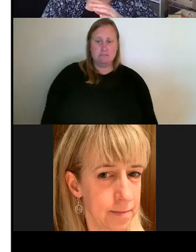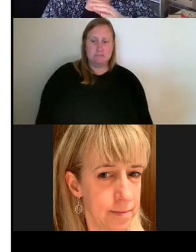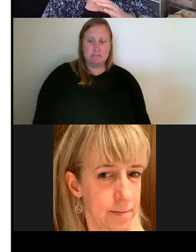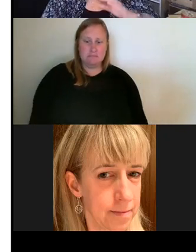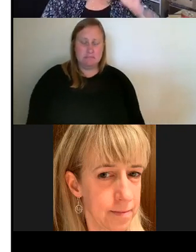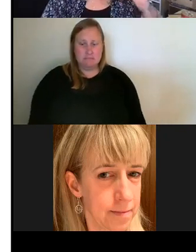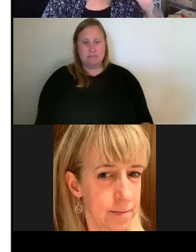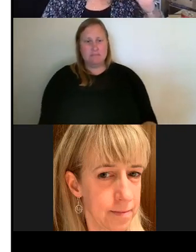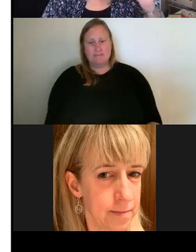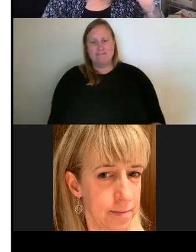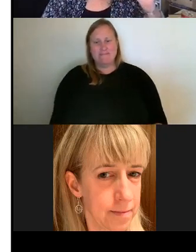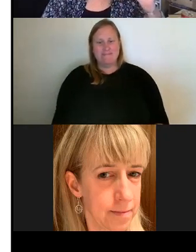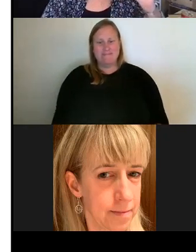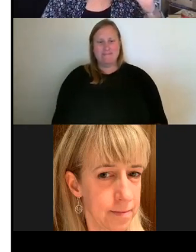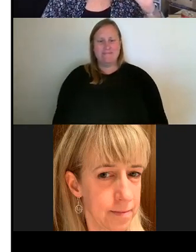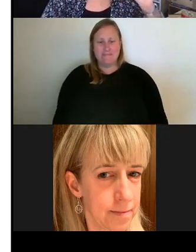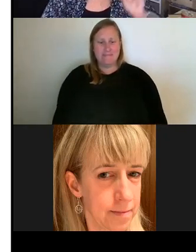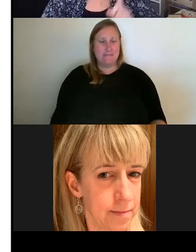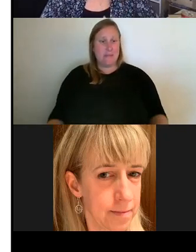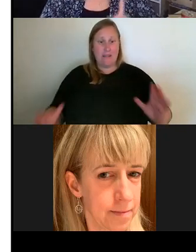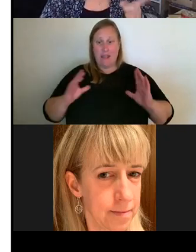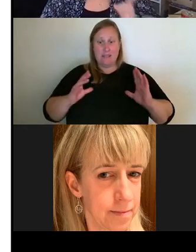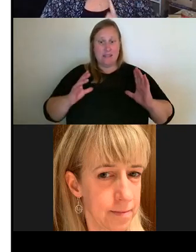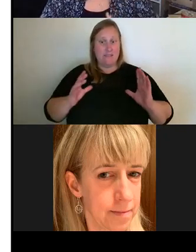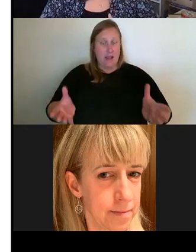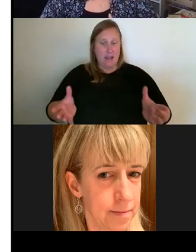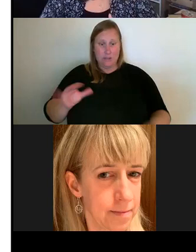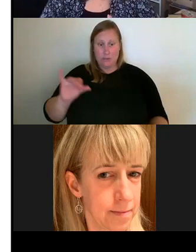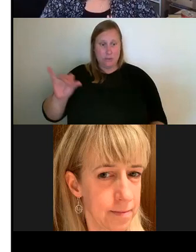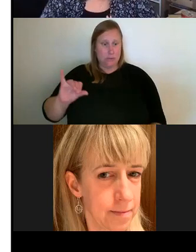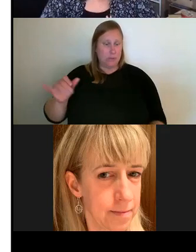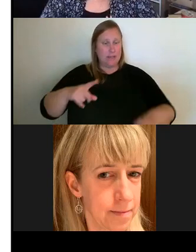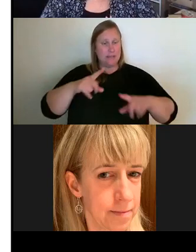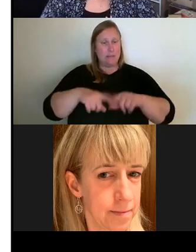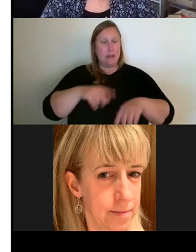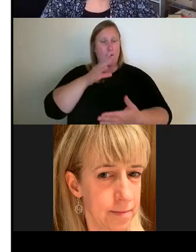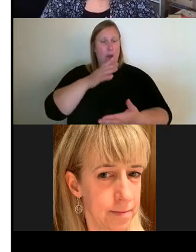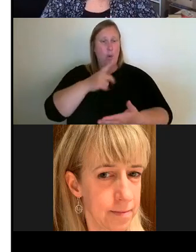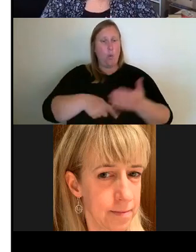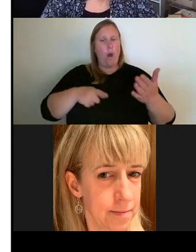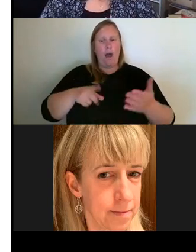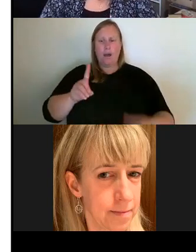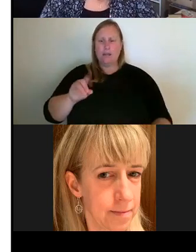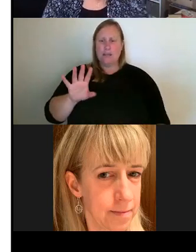essential personalizations, depending on what device you are using, exactly.